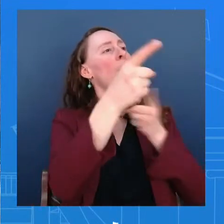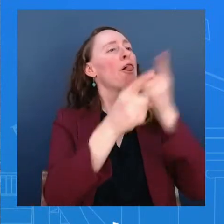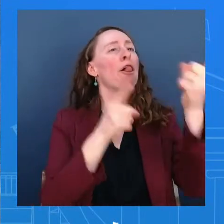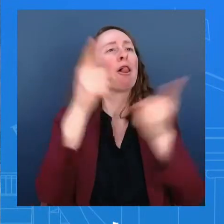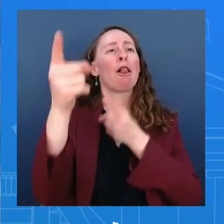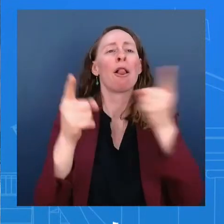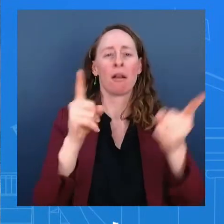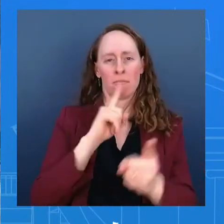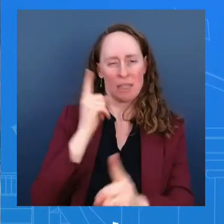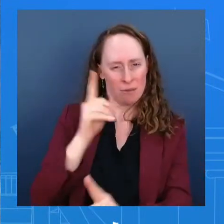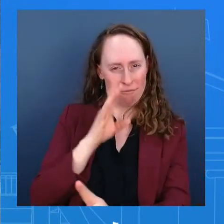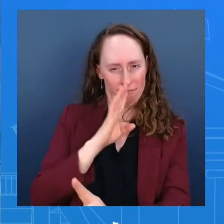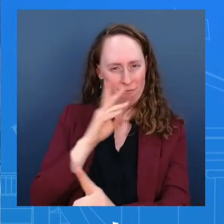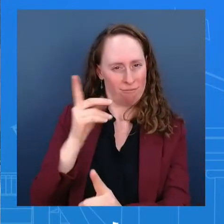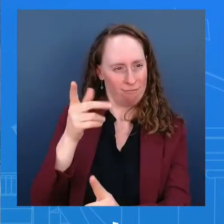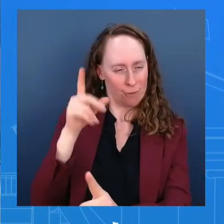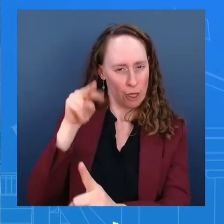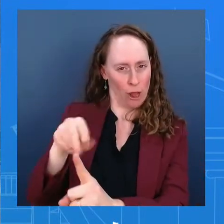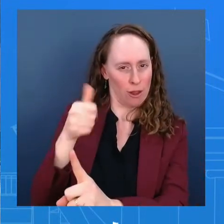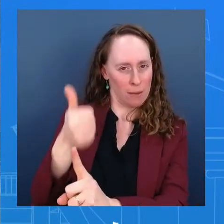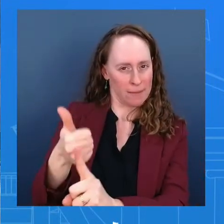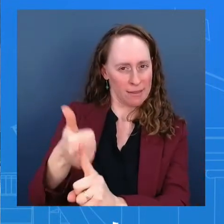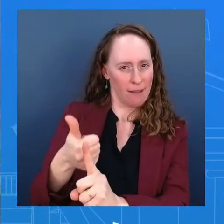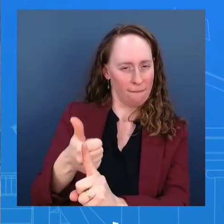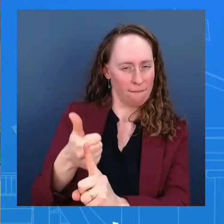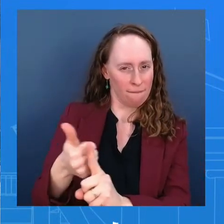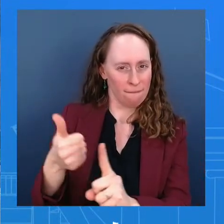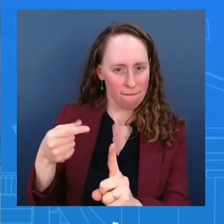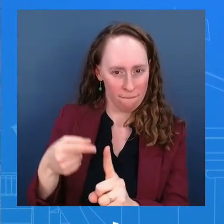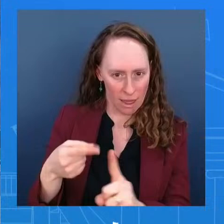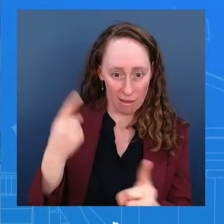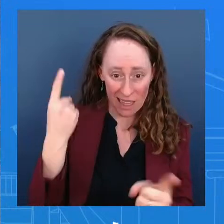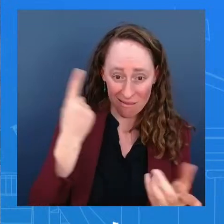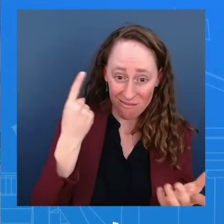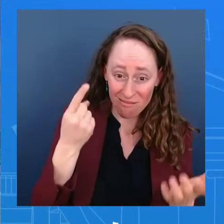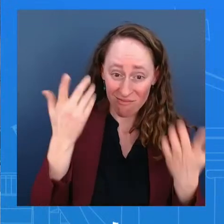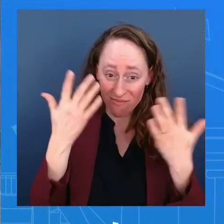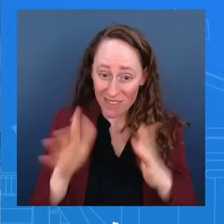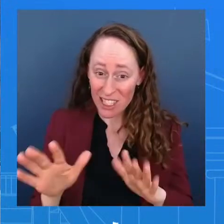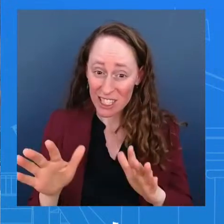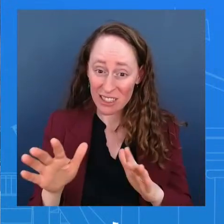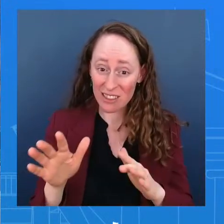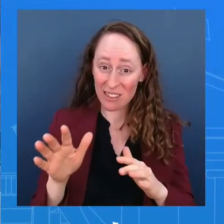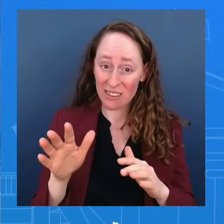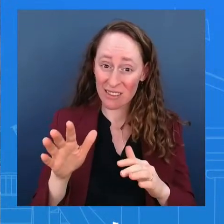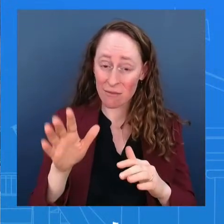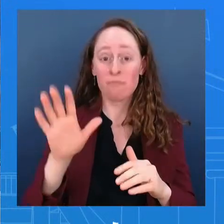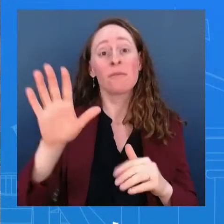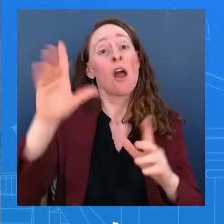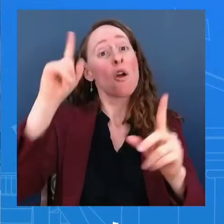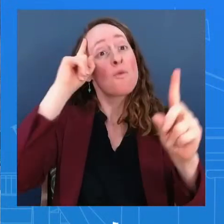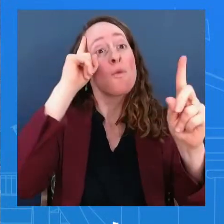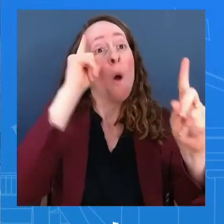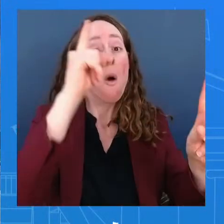his administration has met those goals if he’s handing the reins off to someone who he’s described in those terms?